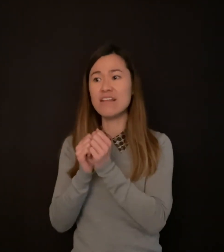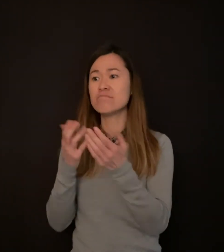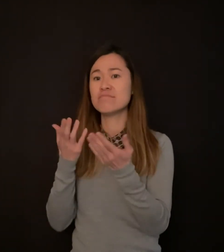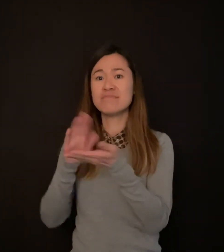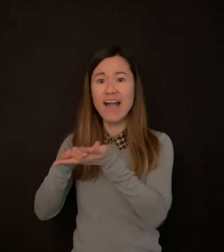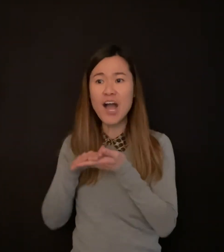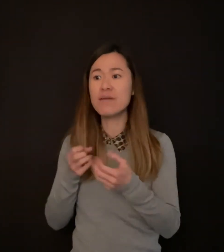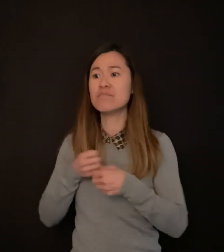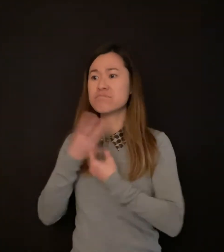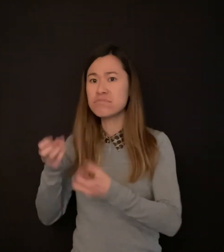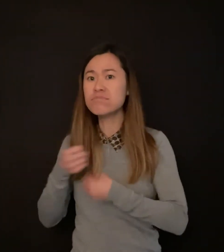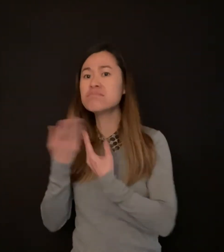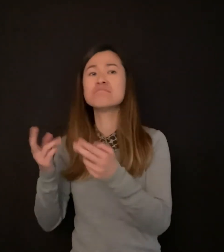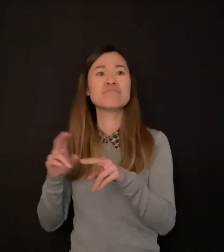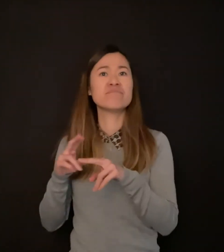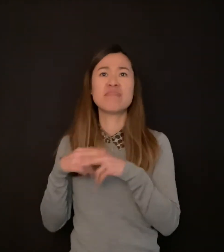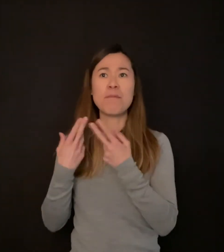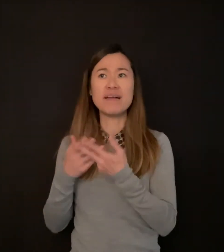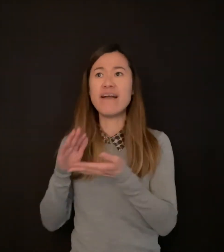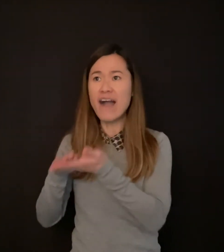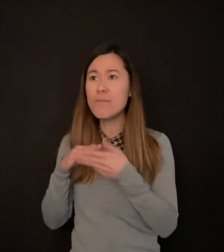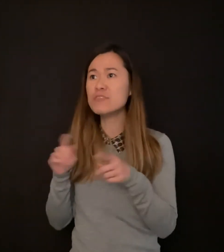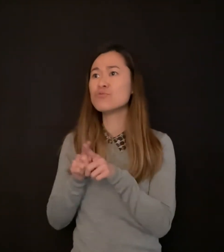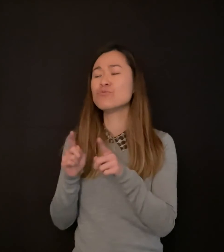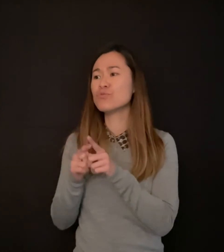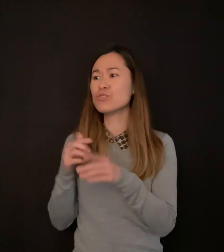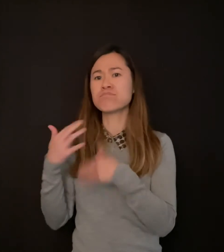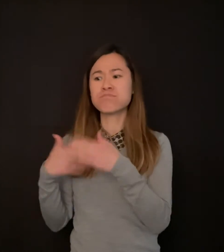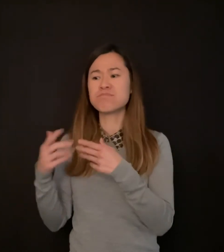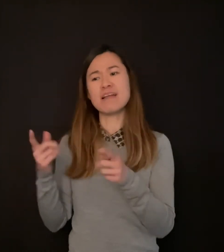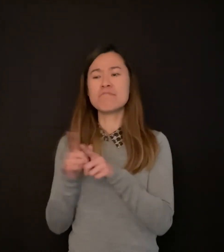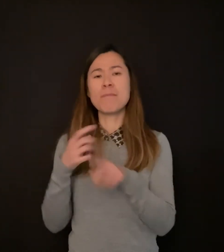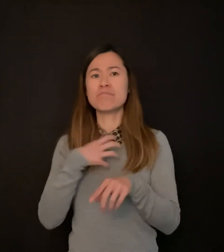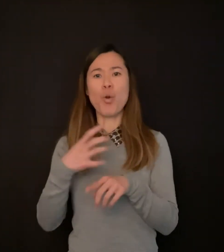In the past that number was going up, and then it leveled off, and now it's possibly going down.